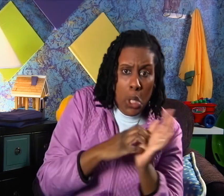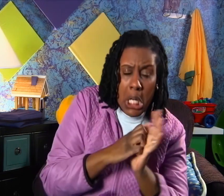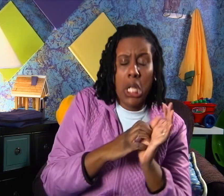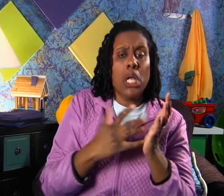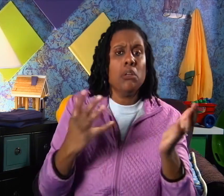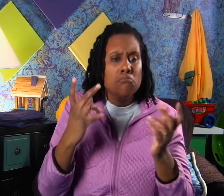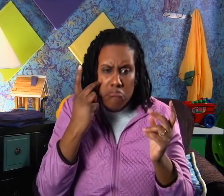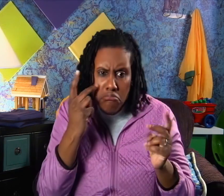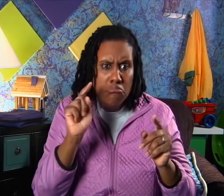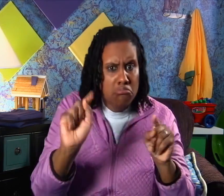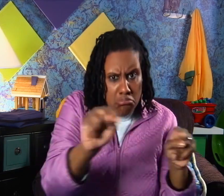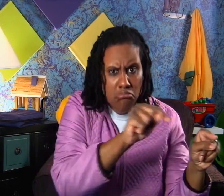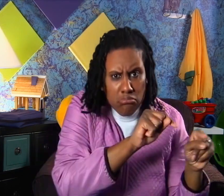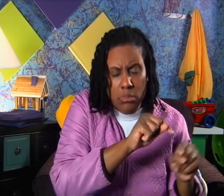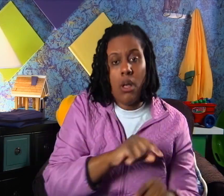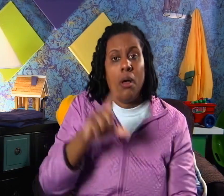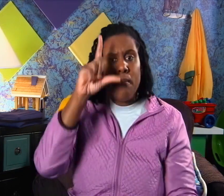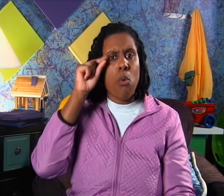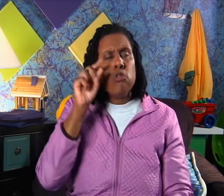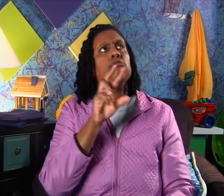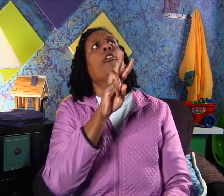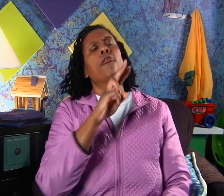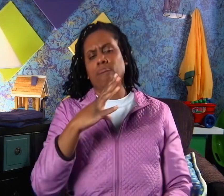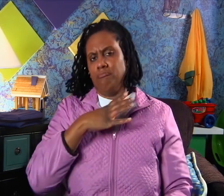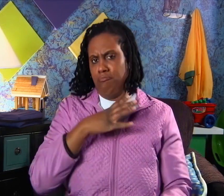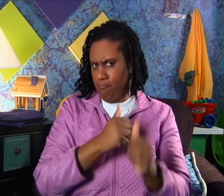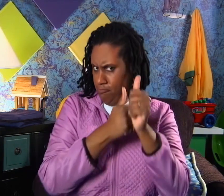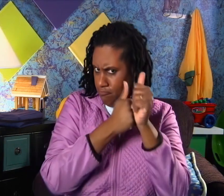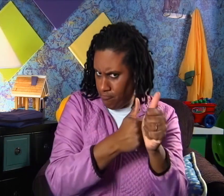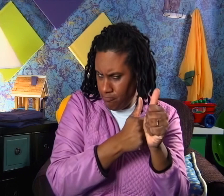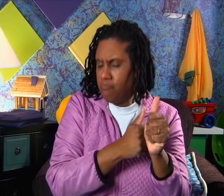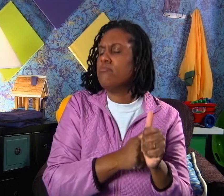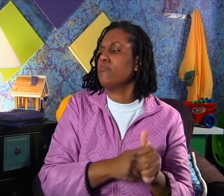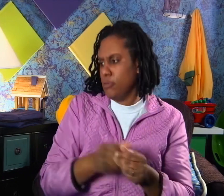OR WHAT KIND OF PEOPLE LIVED THERE. IN OBEDIENCE TO GOD,